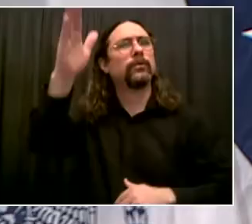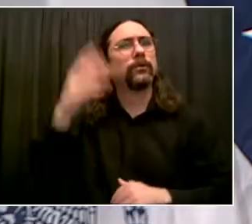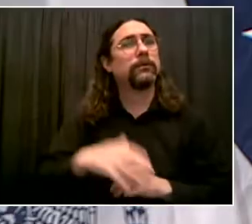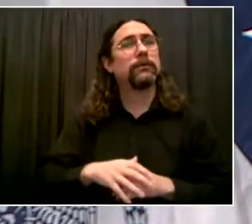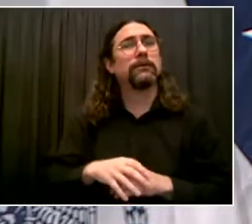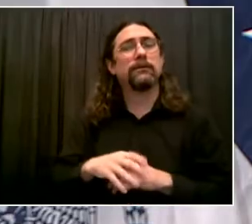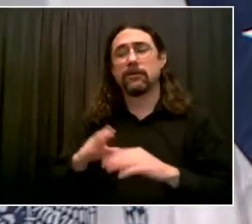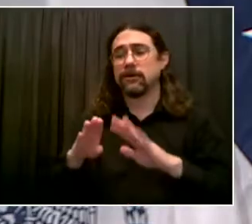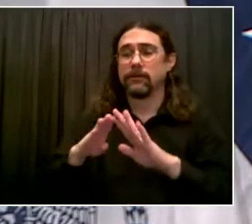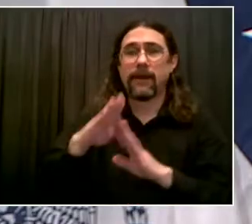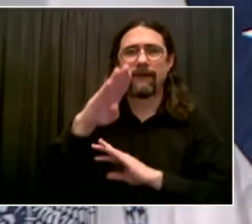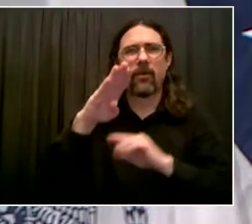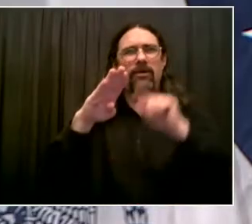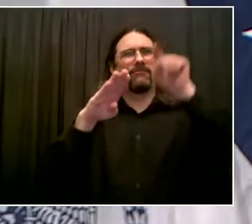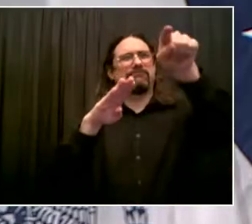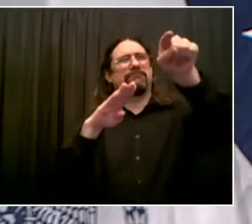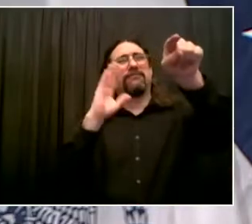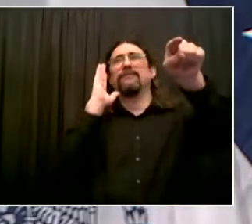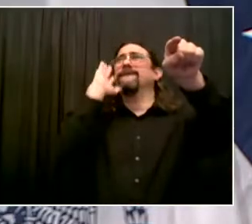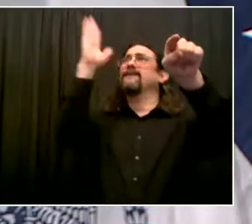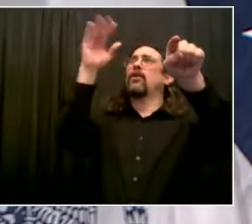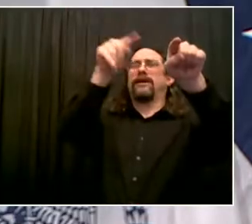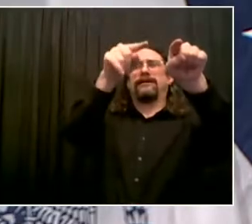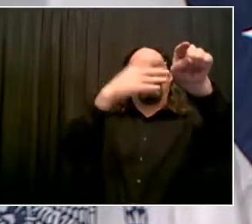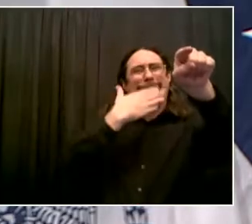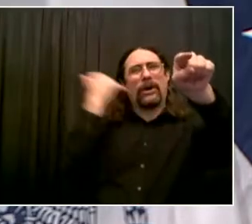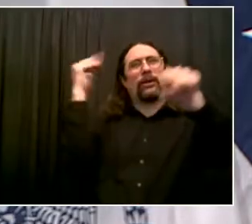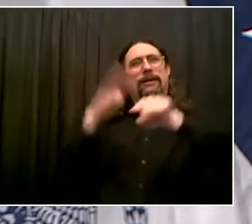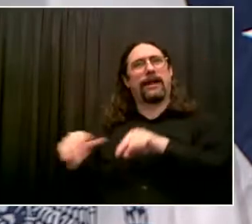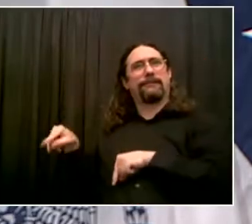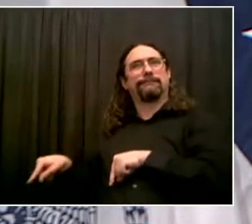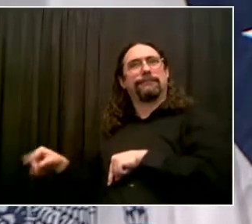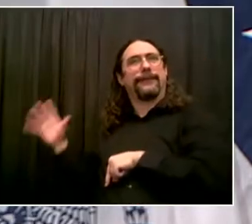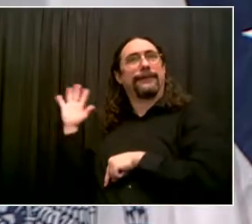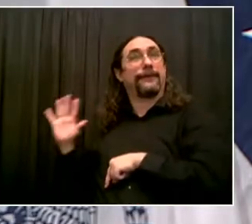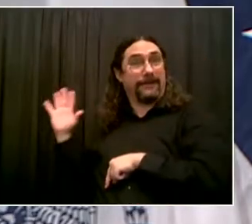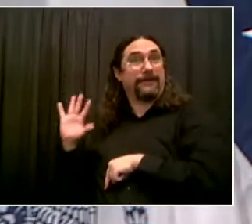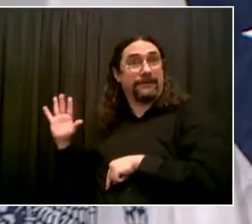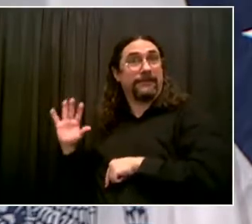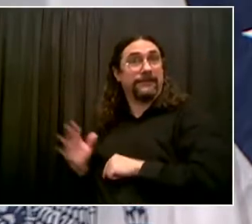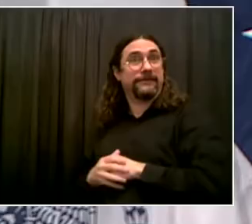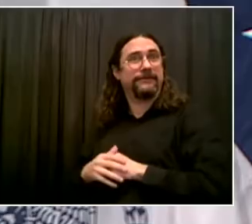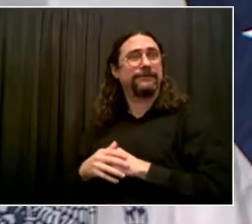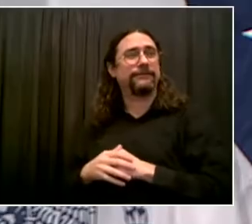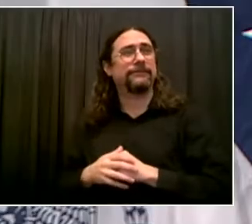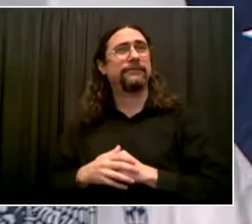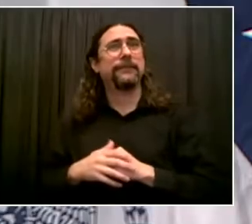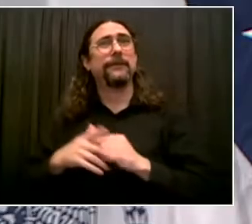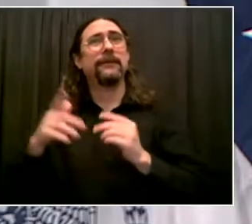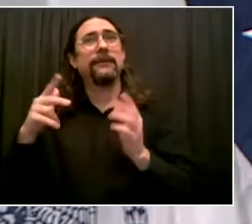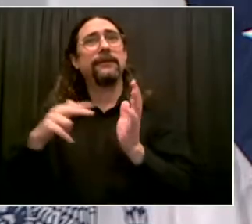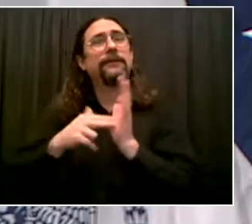OUR FUTURE. AND THE FUTURE THAT IS MORE JUST AND FAIR. IEF W WANT TO DO THAT, WE HAVE